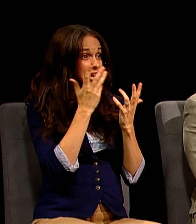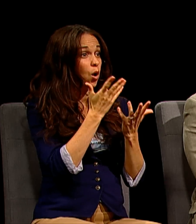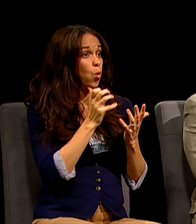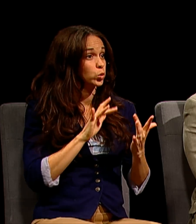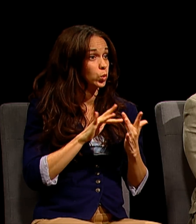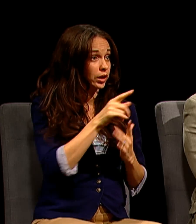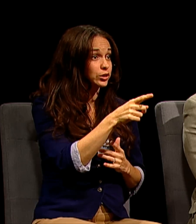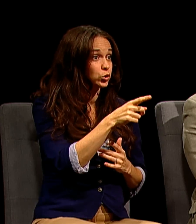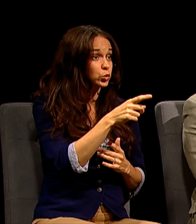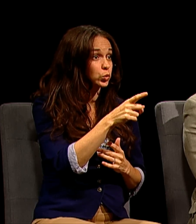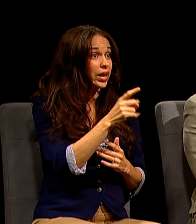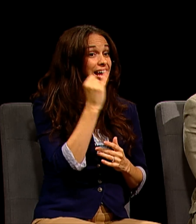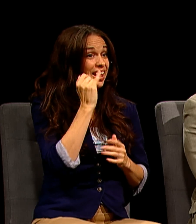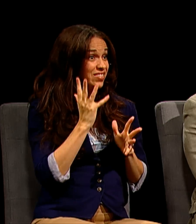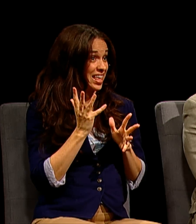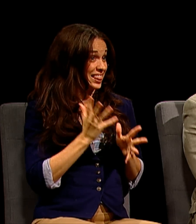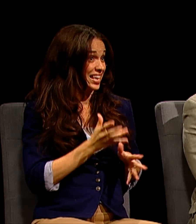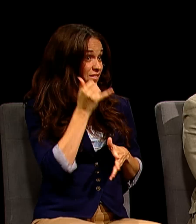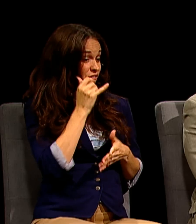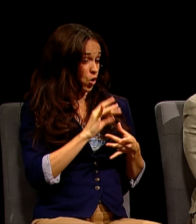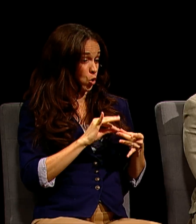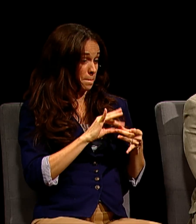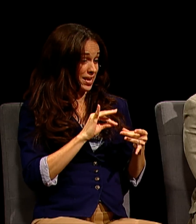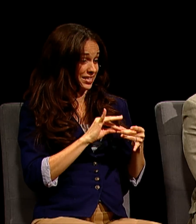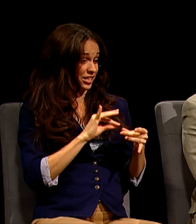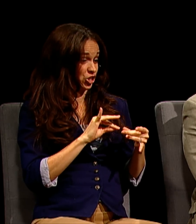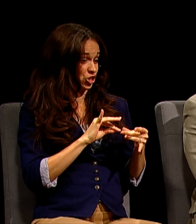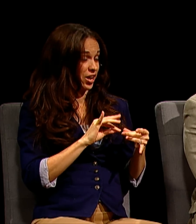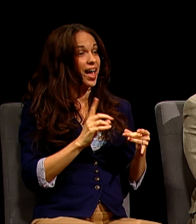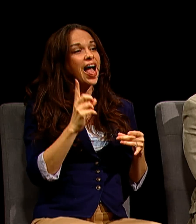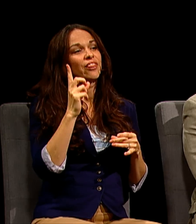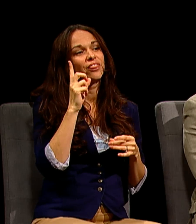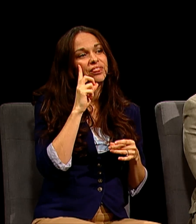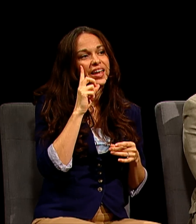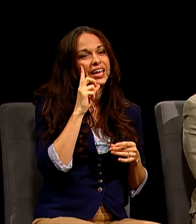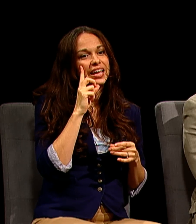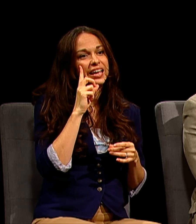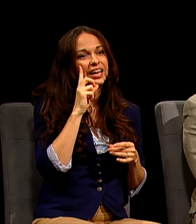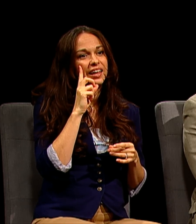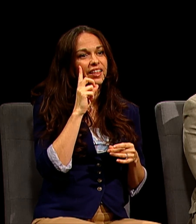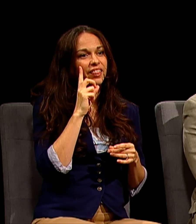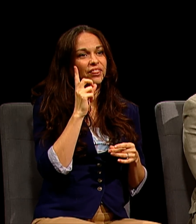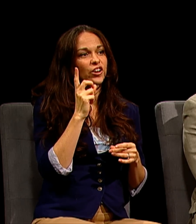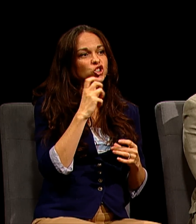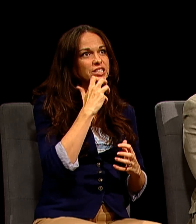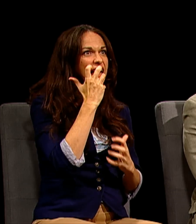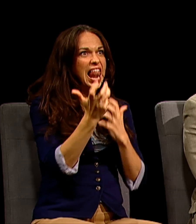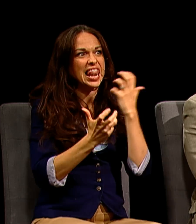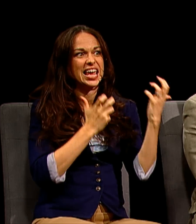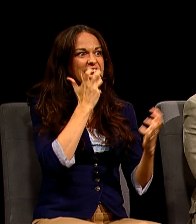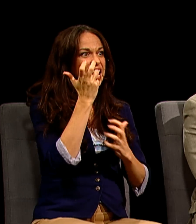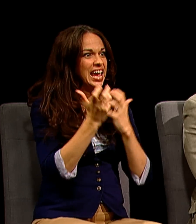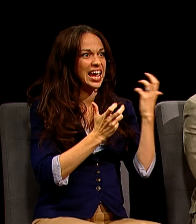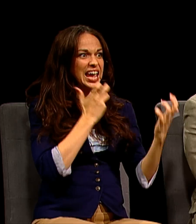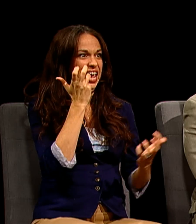you, if they leave a phone message and they think that they sort of yelling into the wind, they can be fairly abusive.